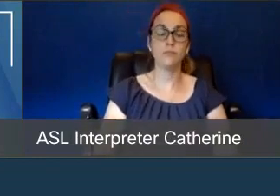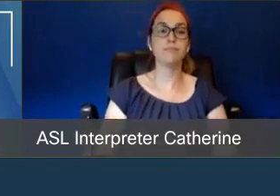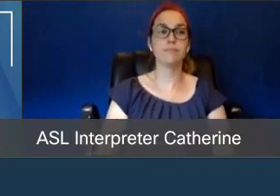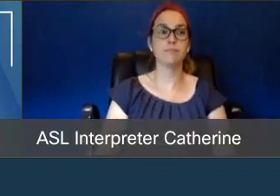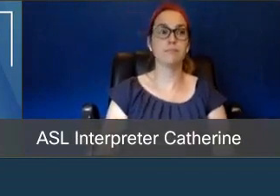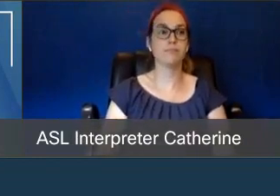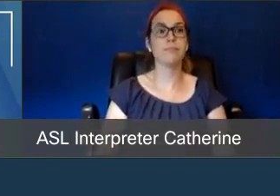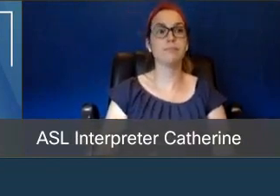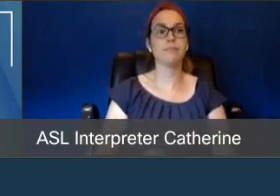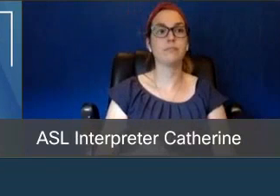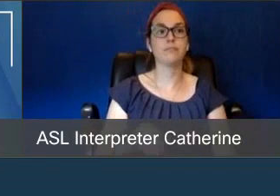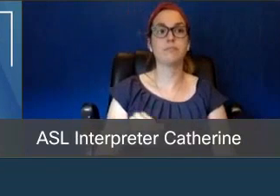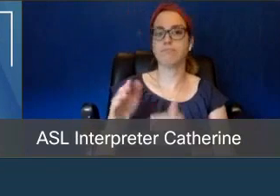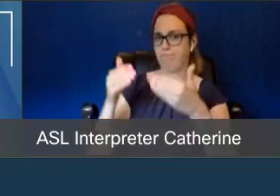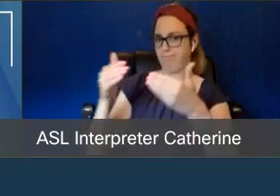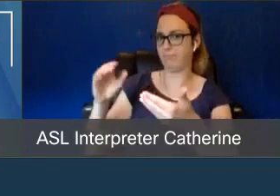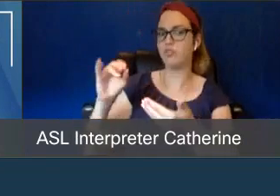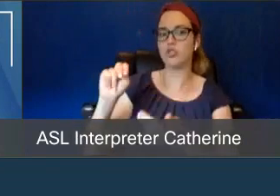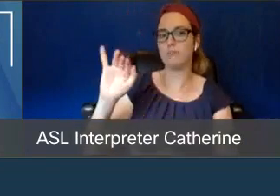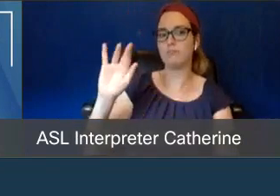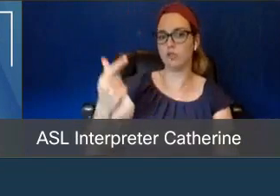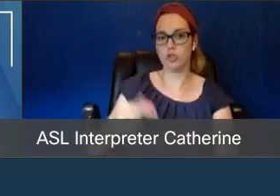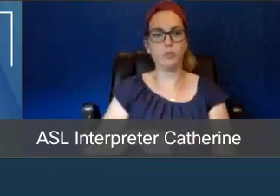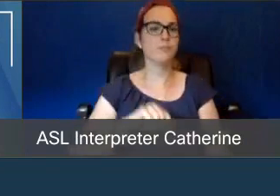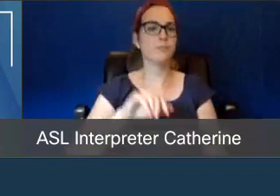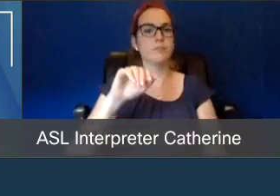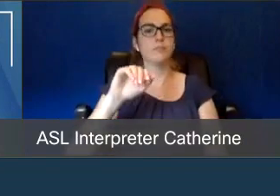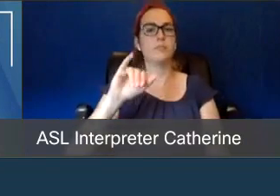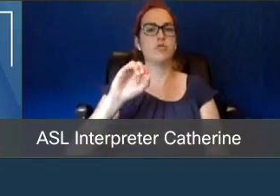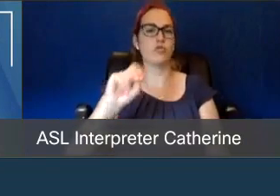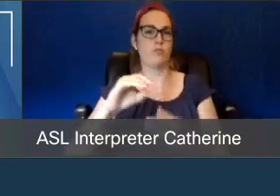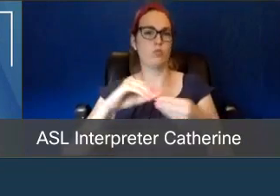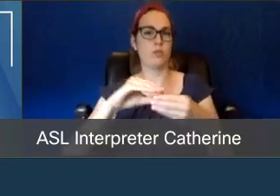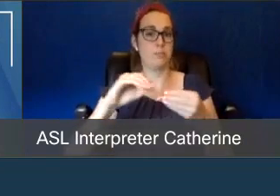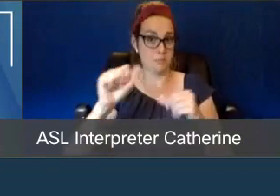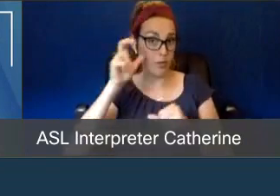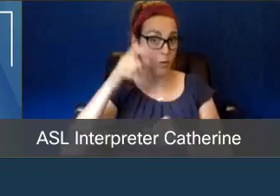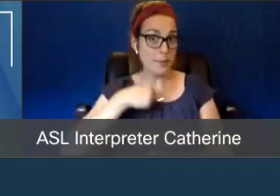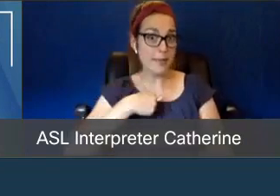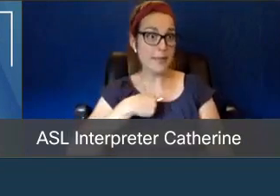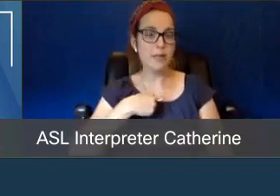They can here you Jon, okay. You can hear me now? Yes we can.